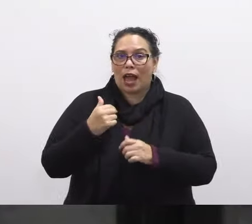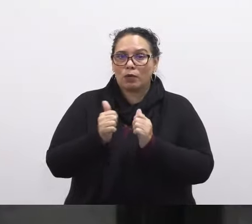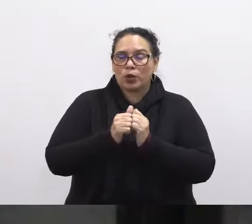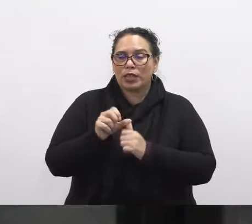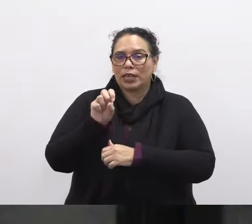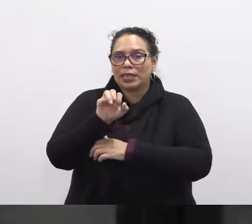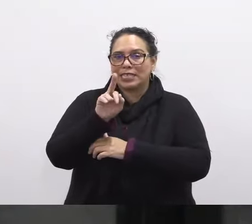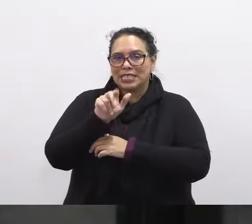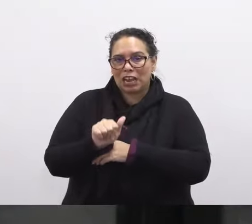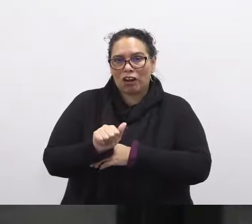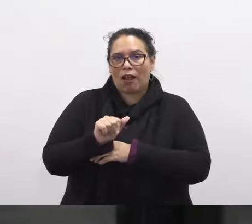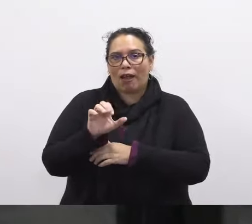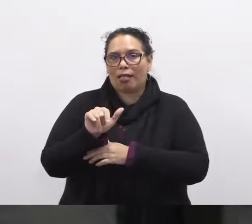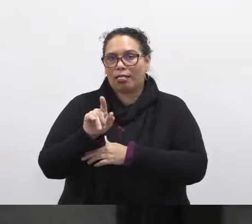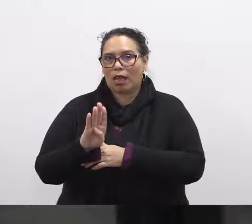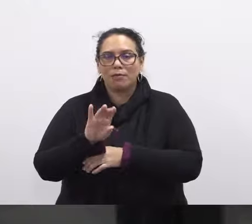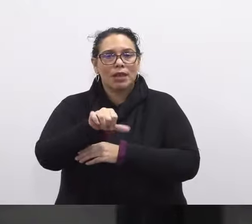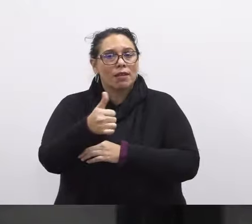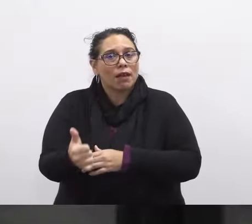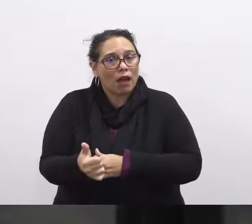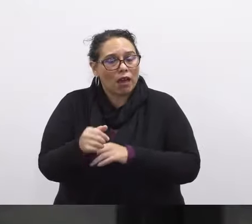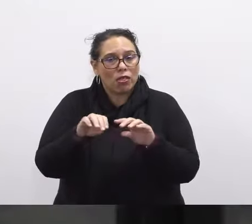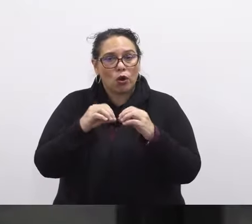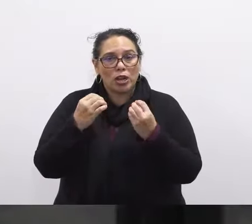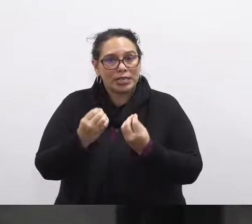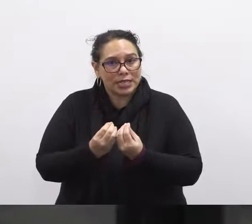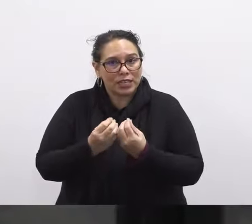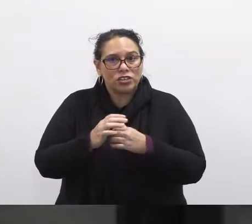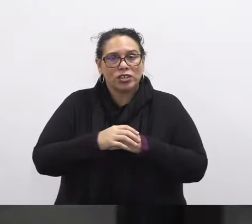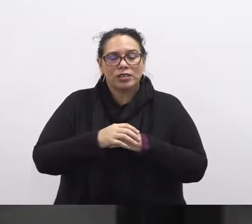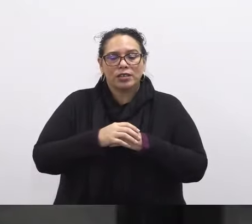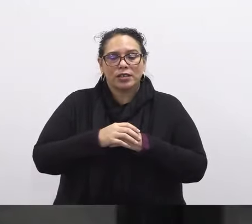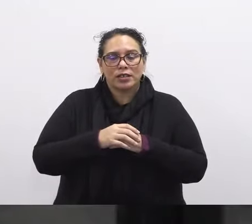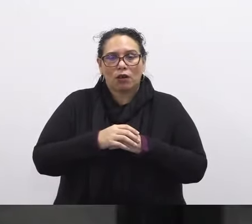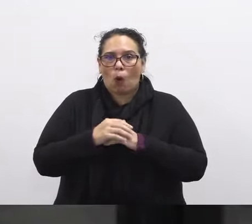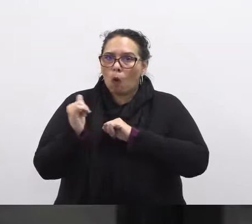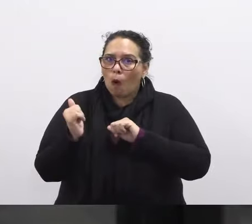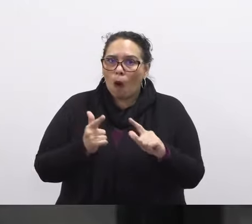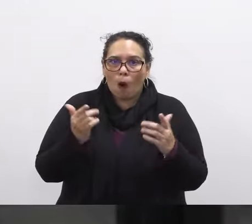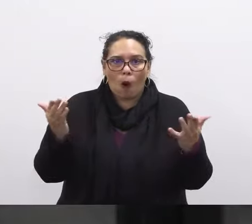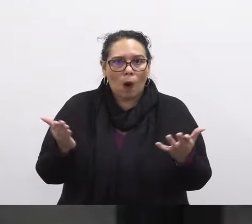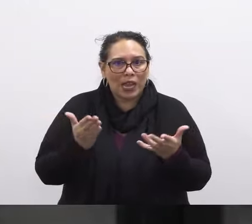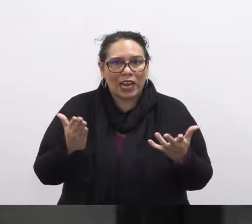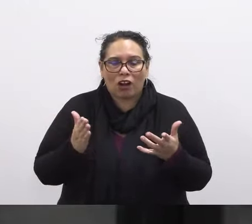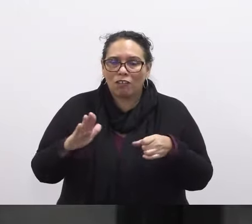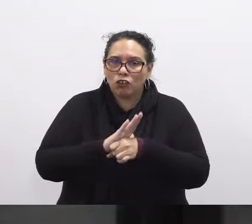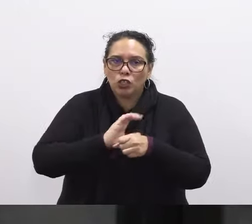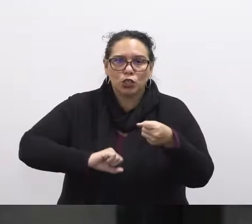as well as other organizations, Sunrise Long Beach, we're all here in full support of these youth